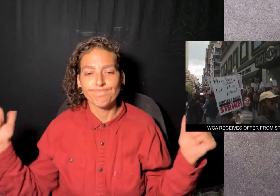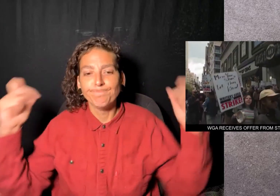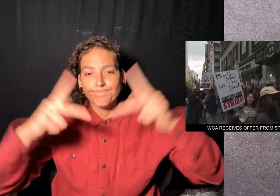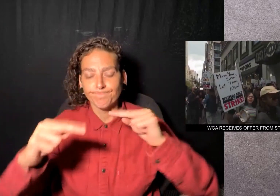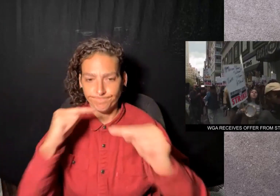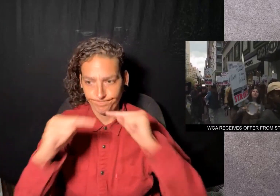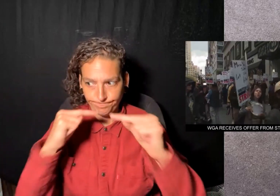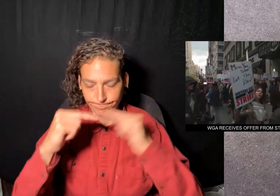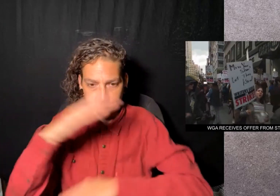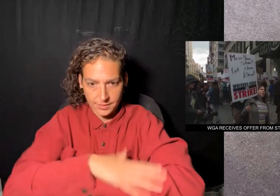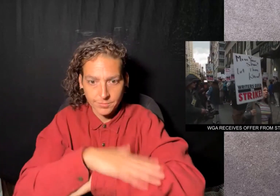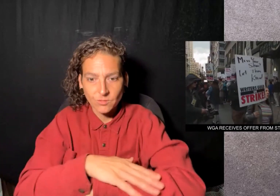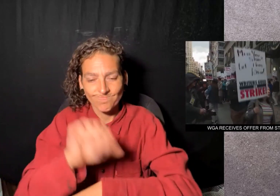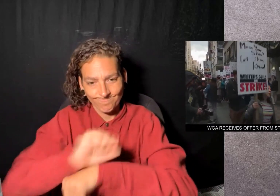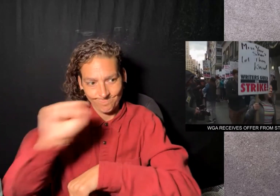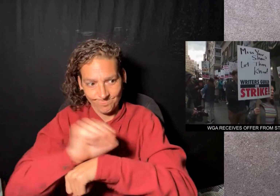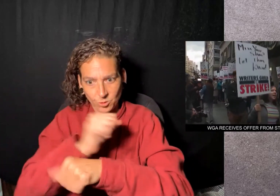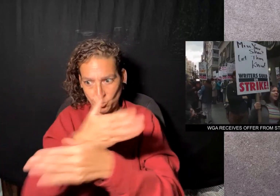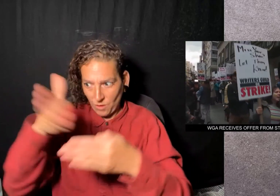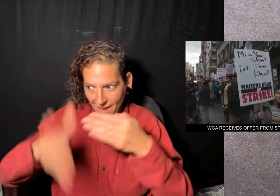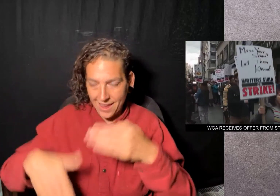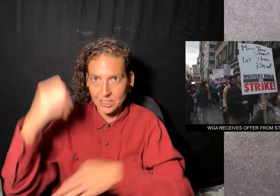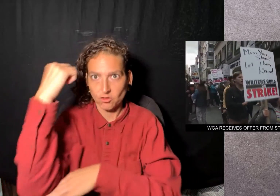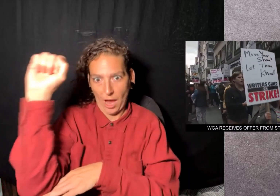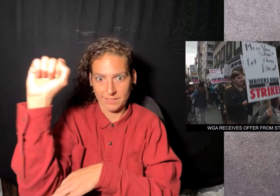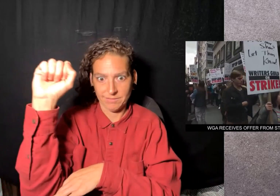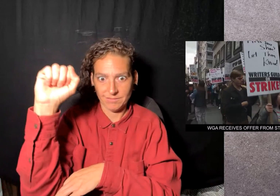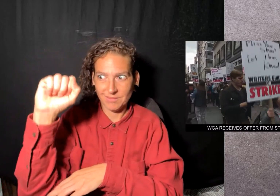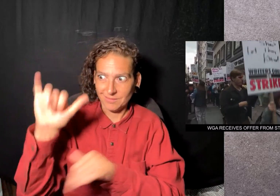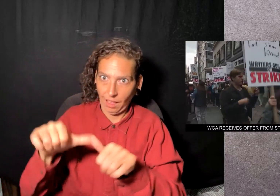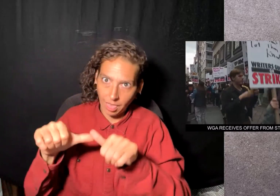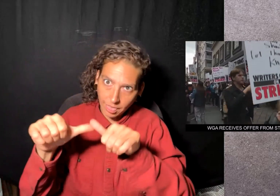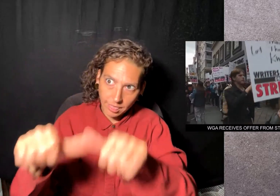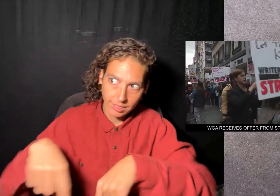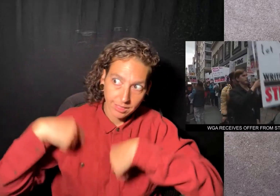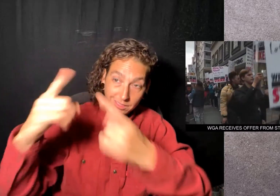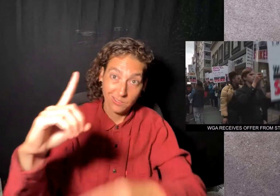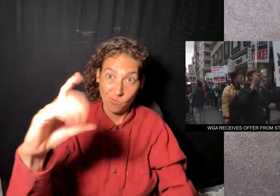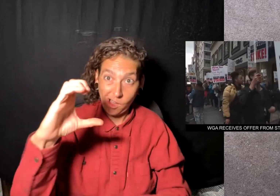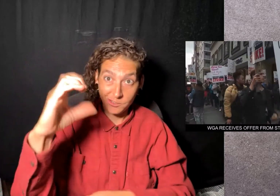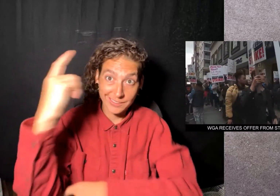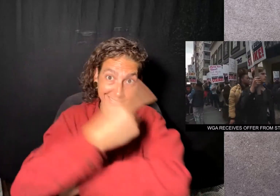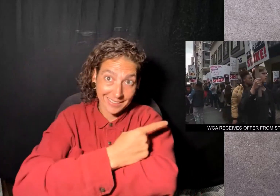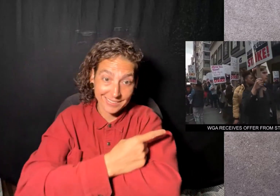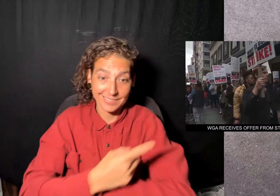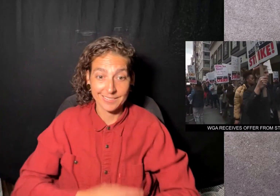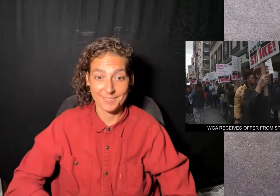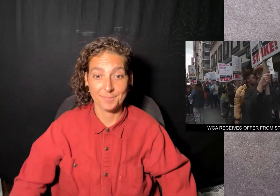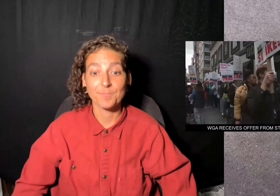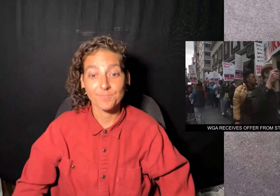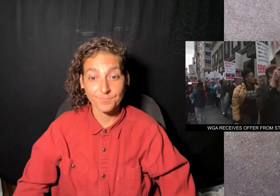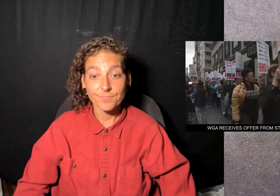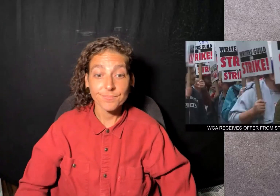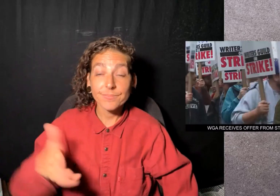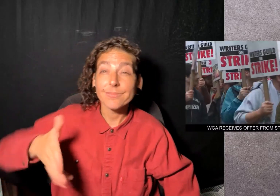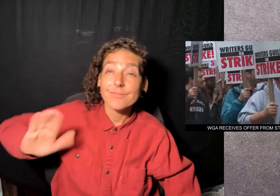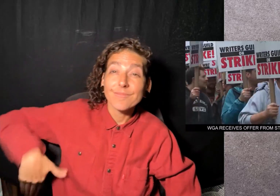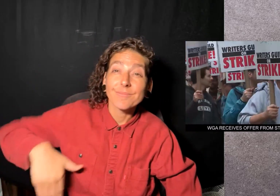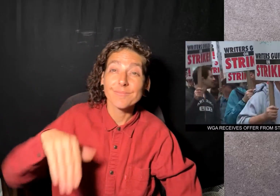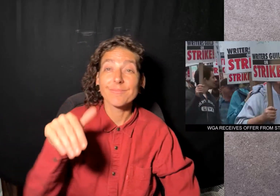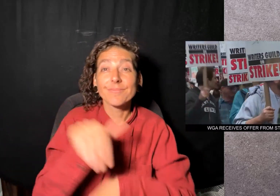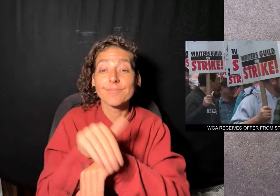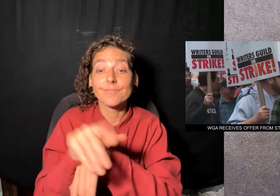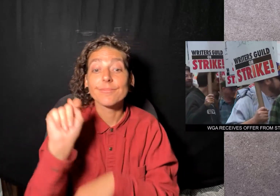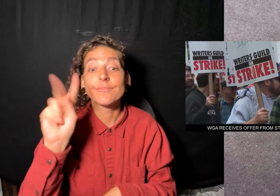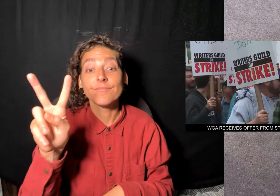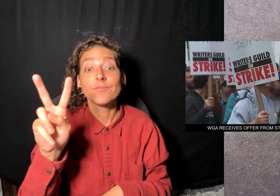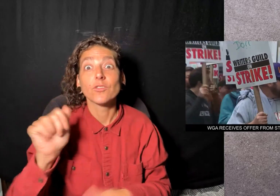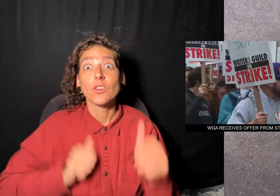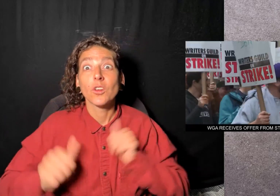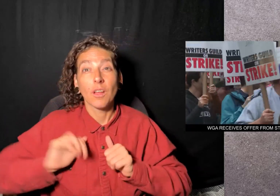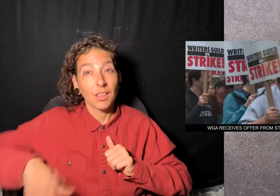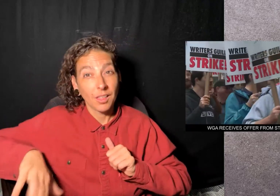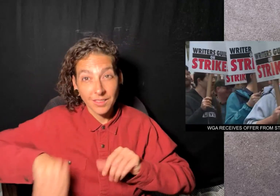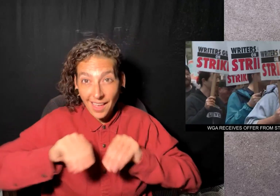working to end a strike that has lasted over 100 days late night television shows haven't